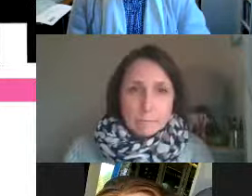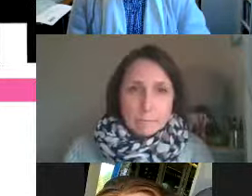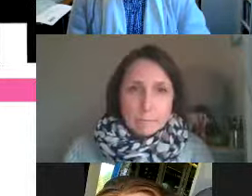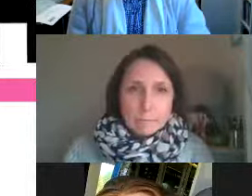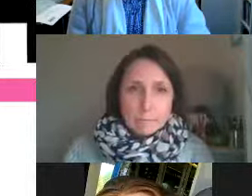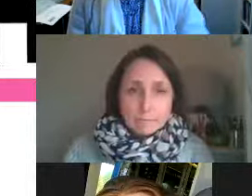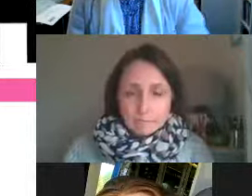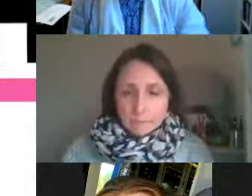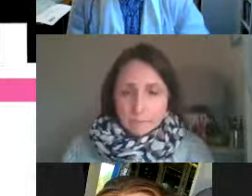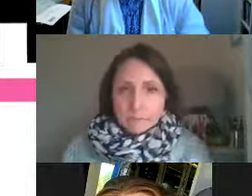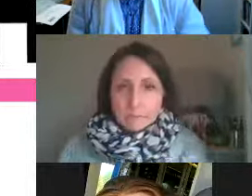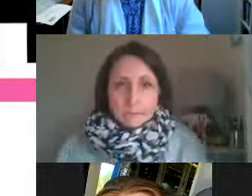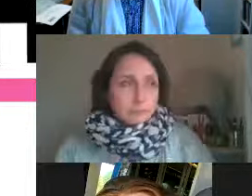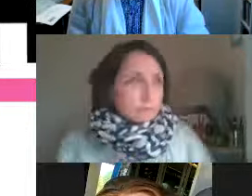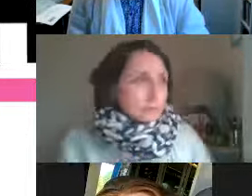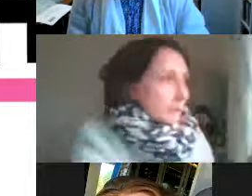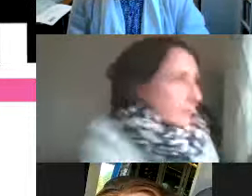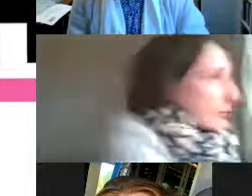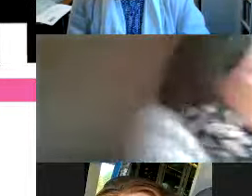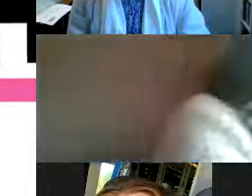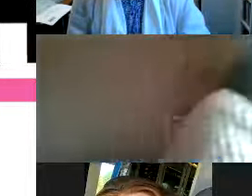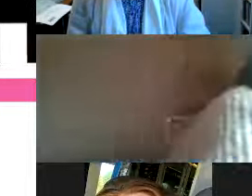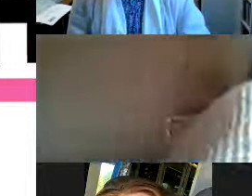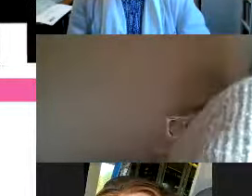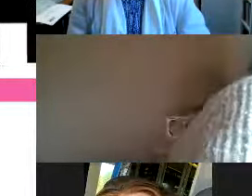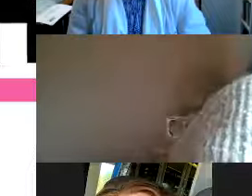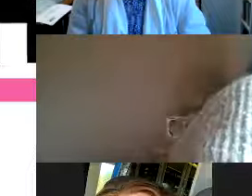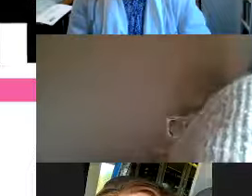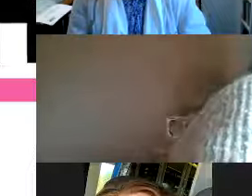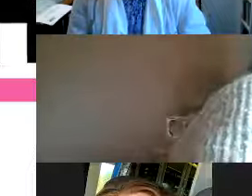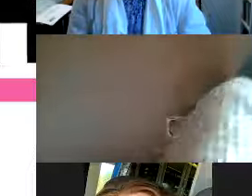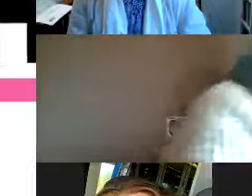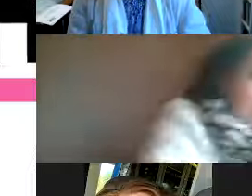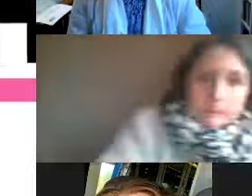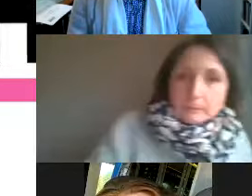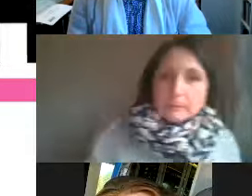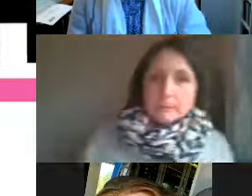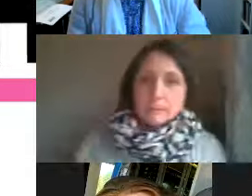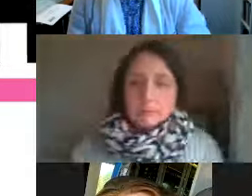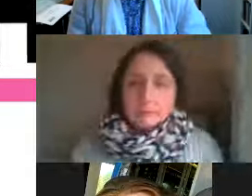it could be a social media takeover if the gallery allows that and that that's one of the things